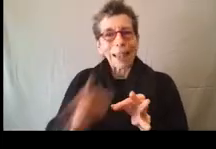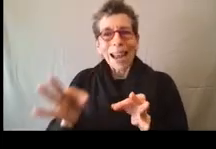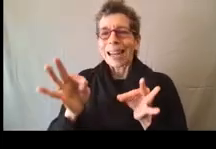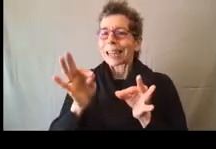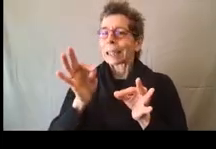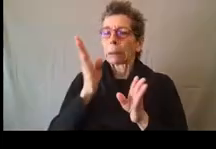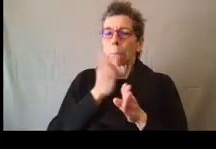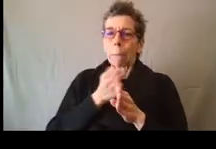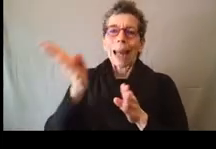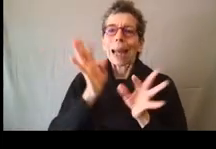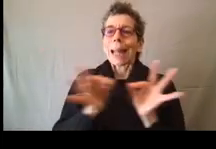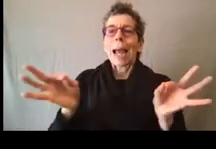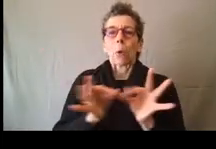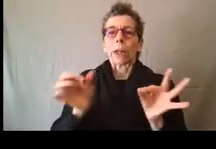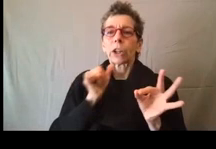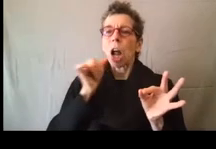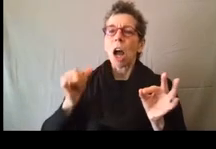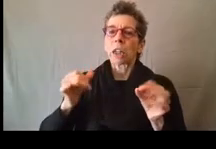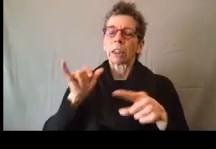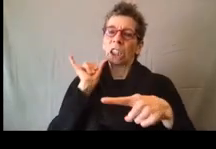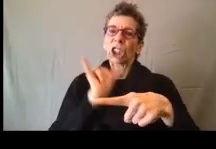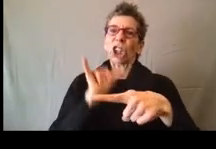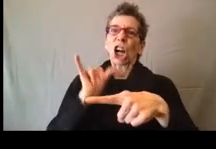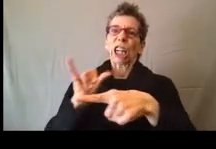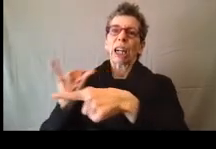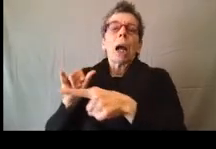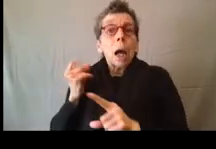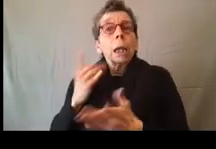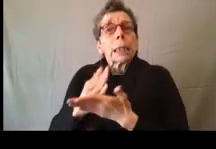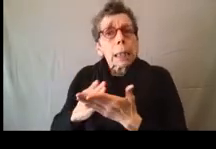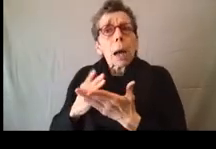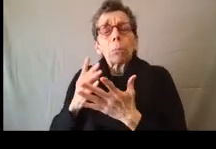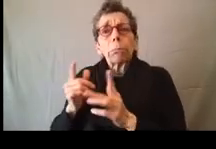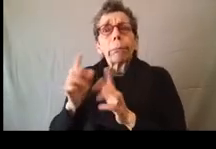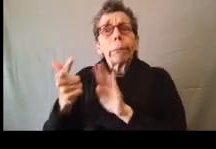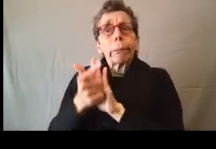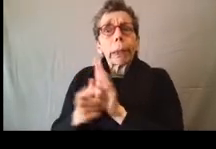sections that explain terms that are important and needed to be understood. We also create